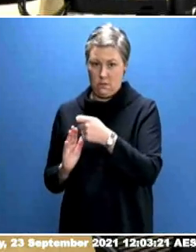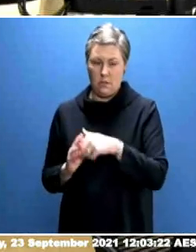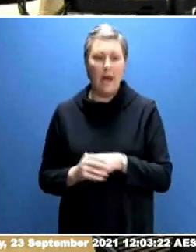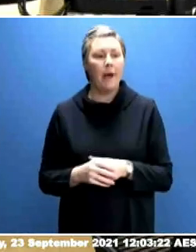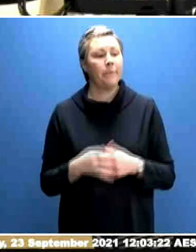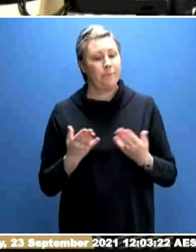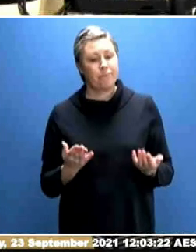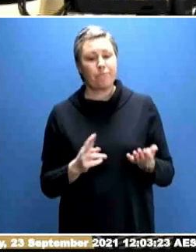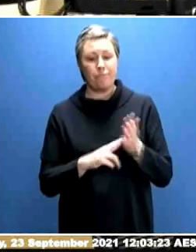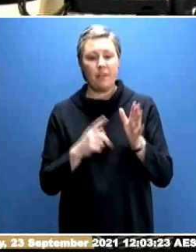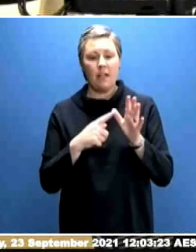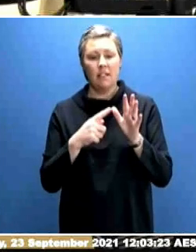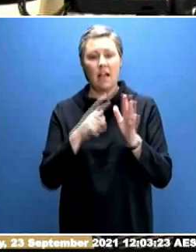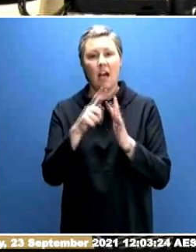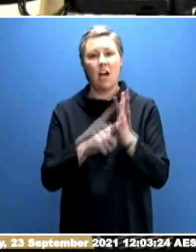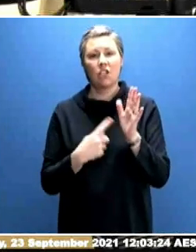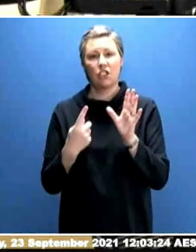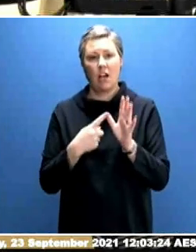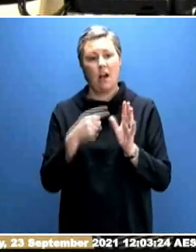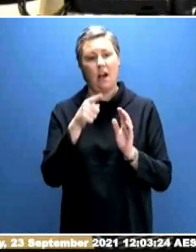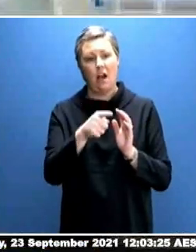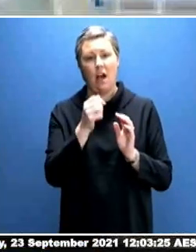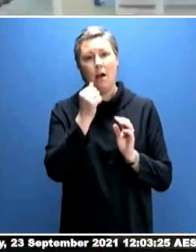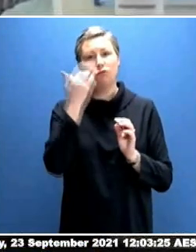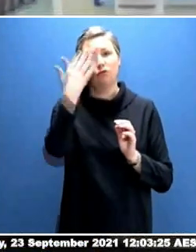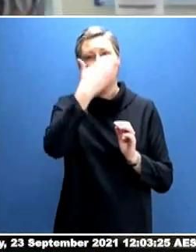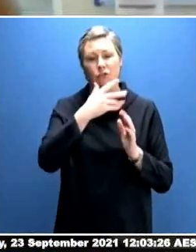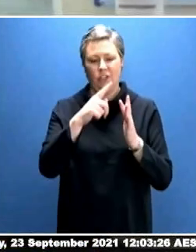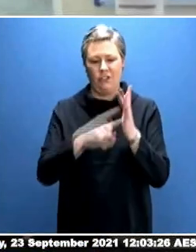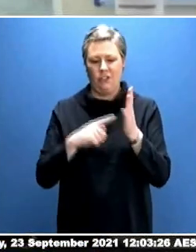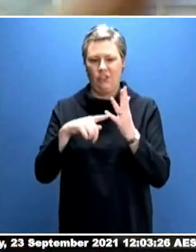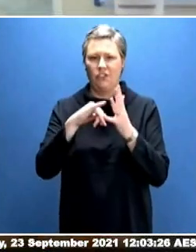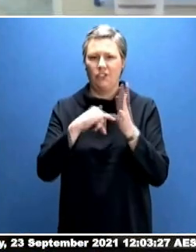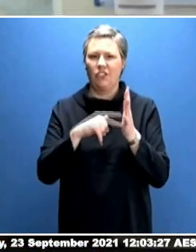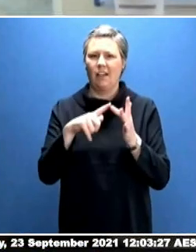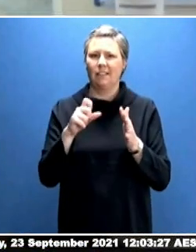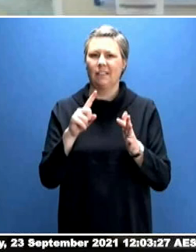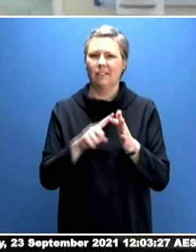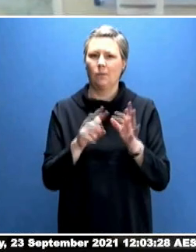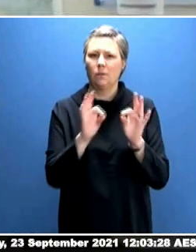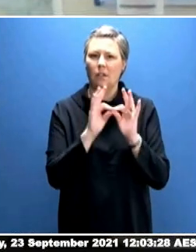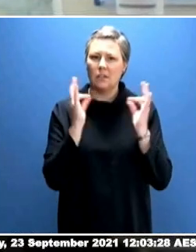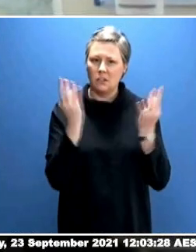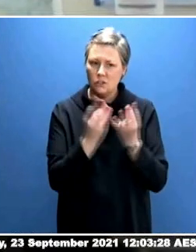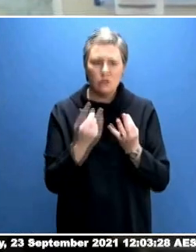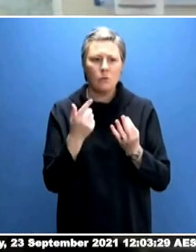NAAJA's the Aboriginal Justice Agency Northern Territory, we do have wraparound services,